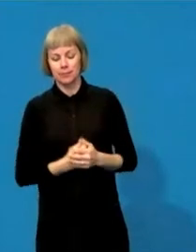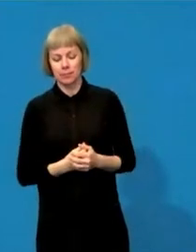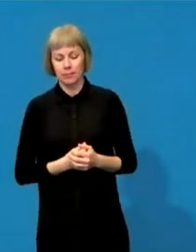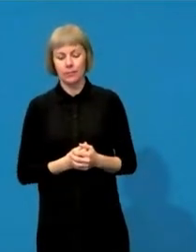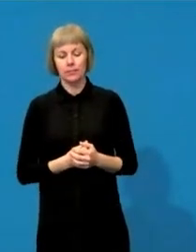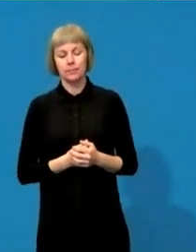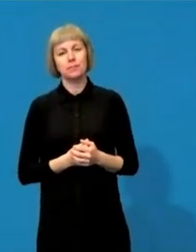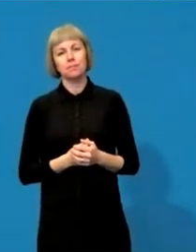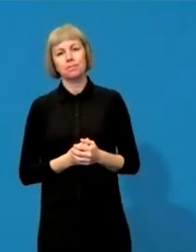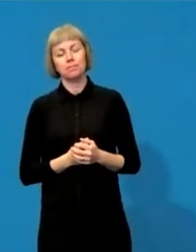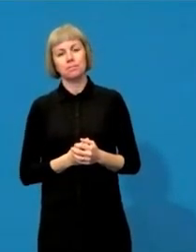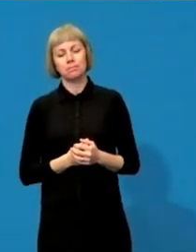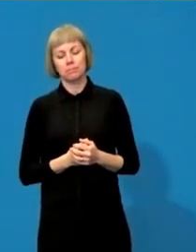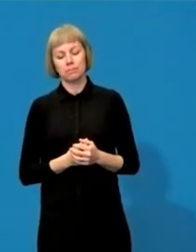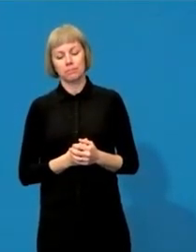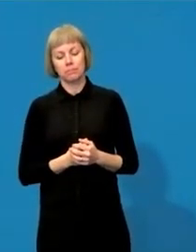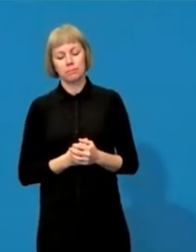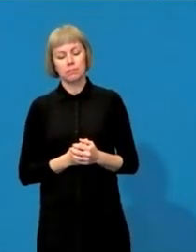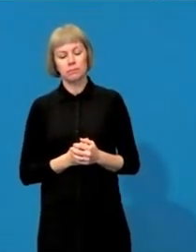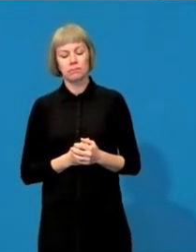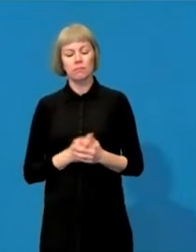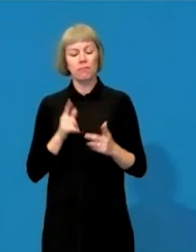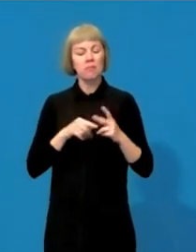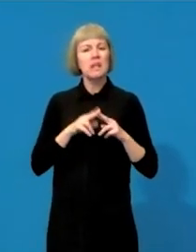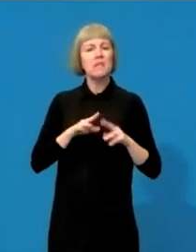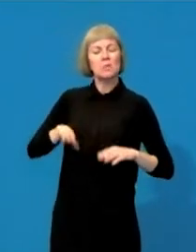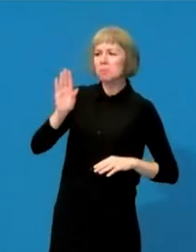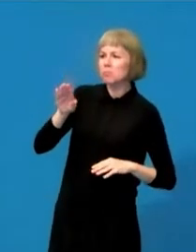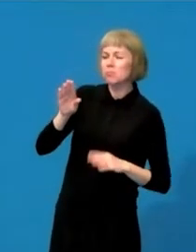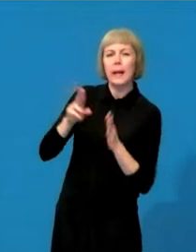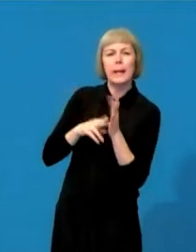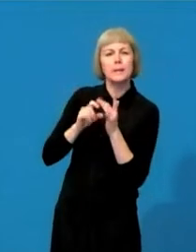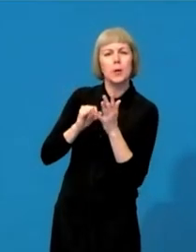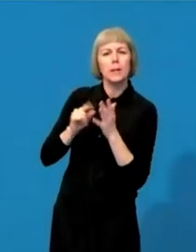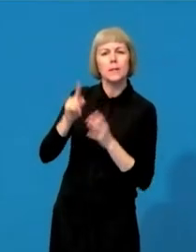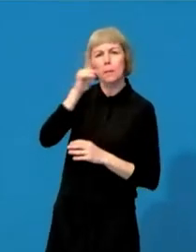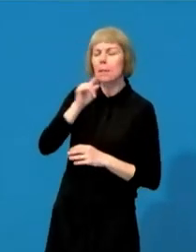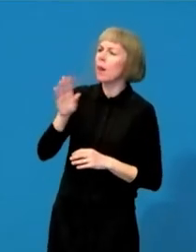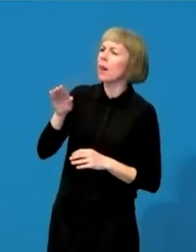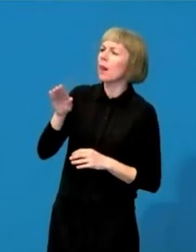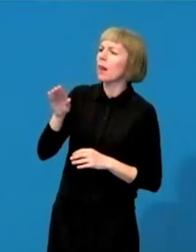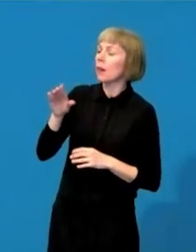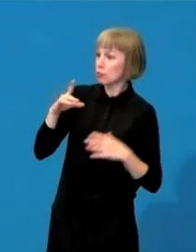I - if you ask an NDIS person if he get that feeling that I just explained to you, but,